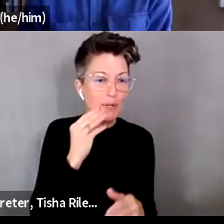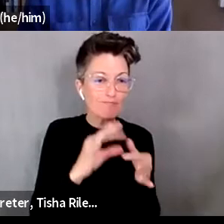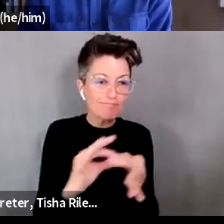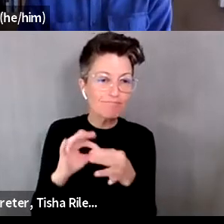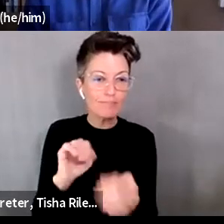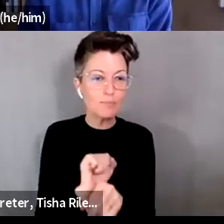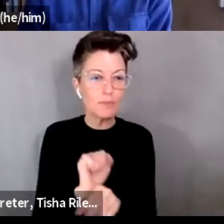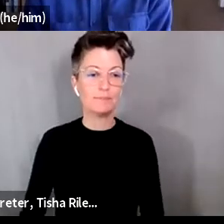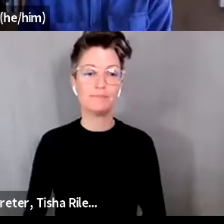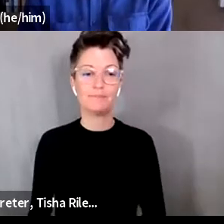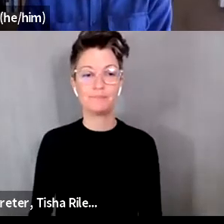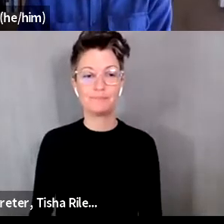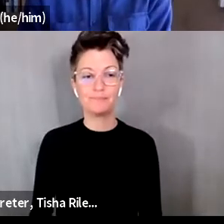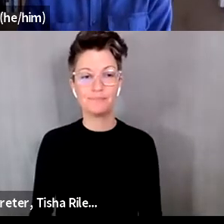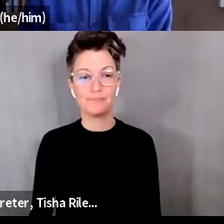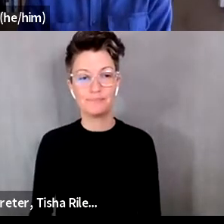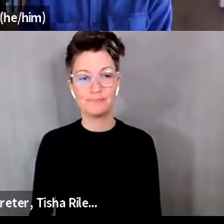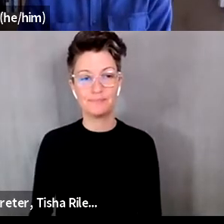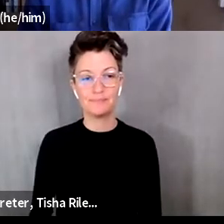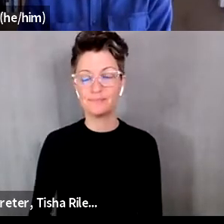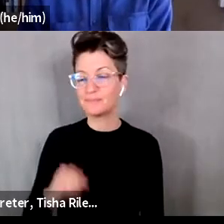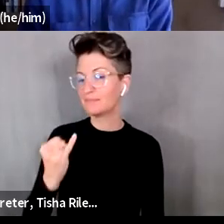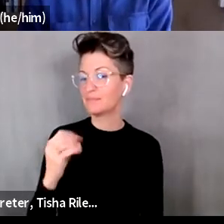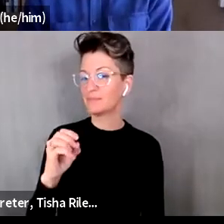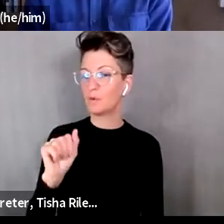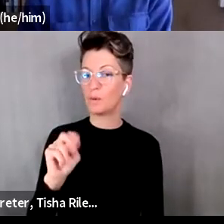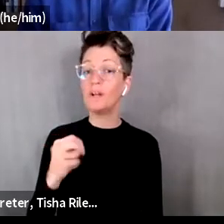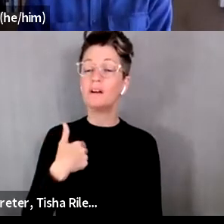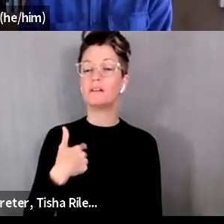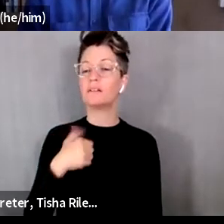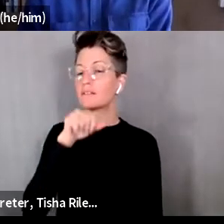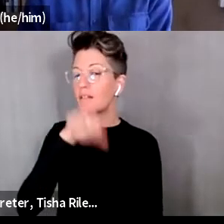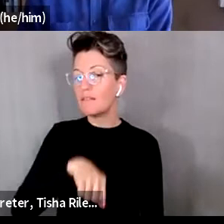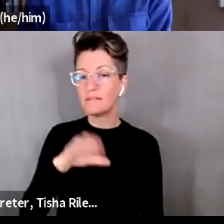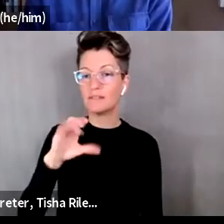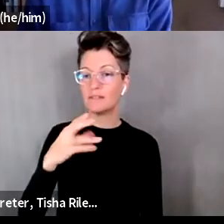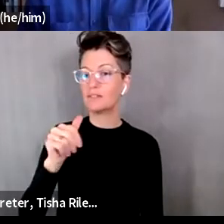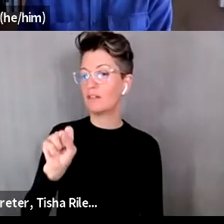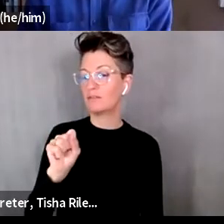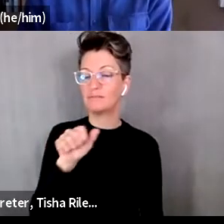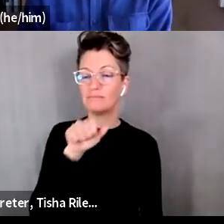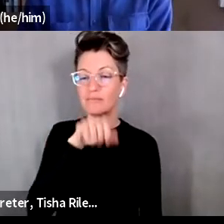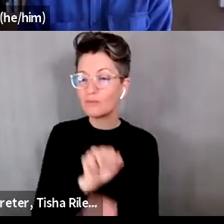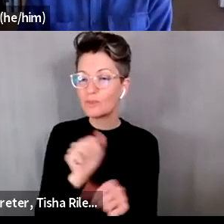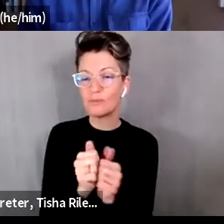Well, I knew and loved and worked with Chas on and off for many years,